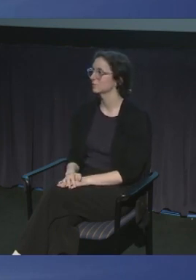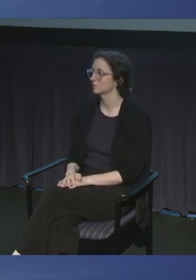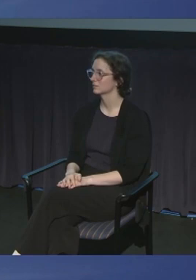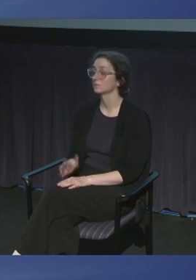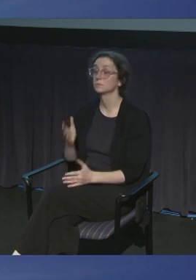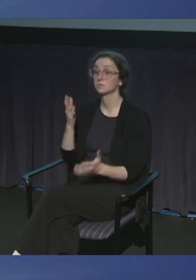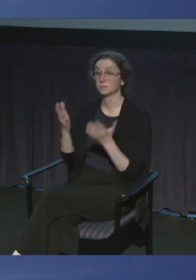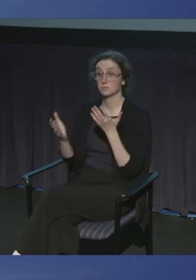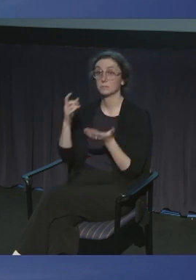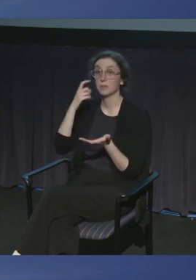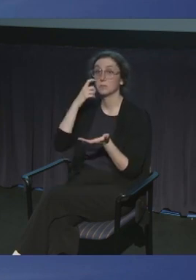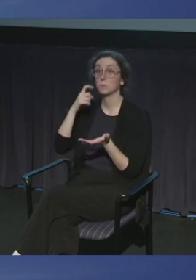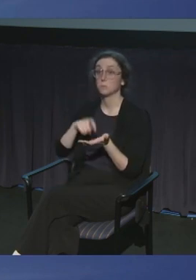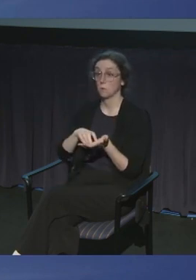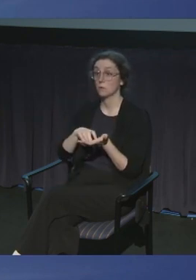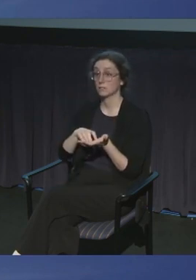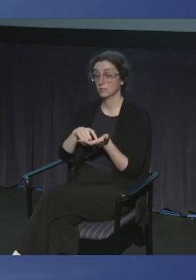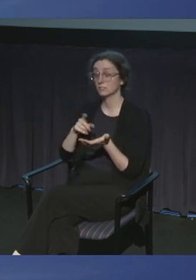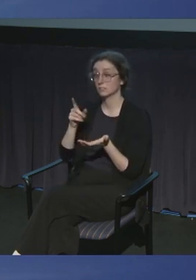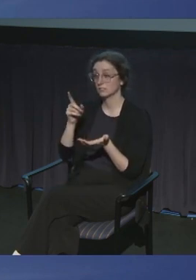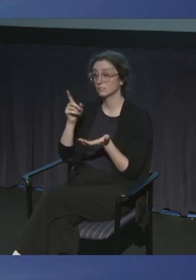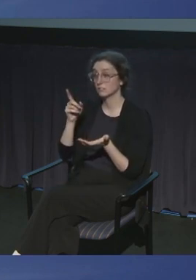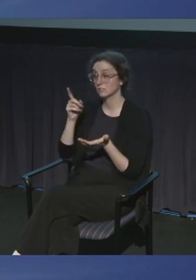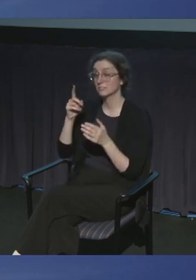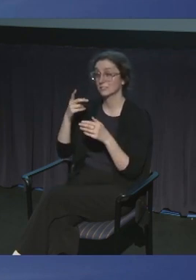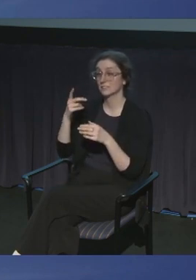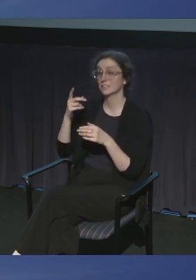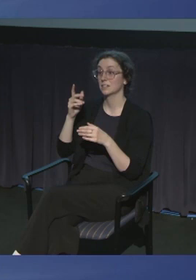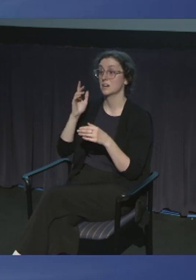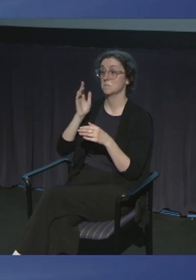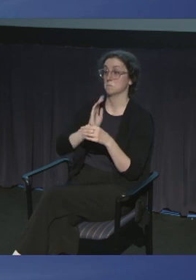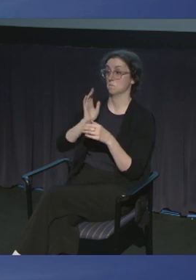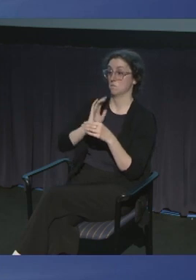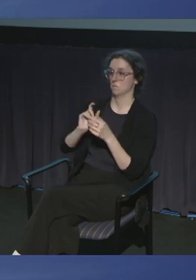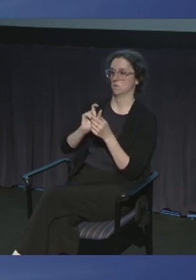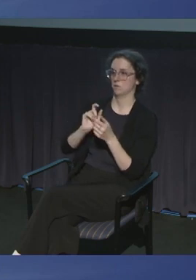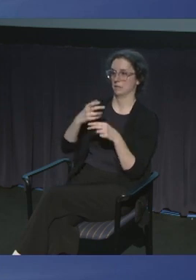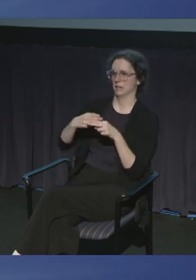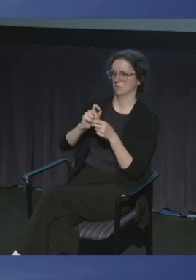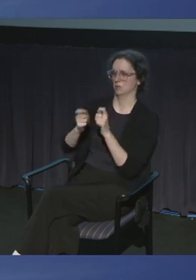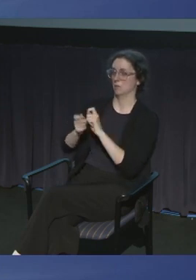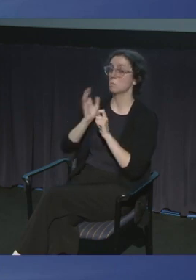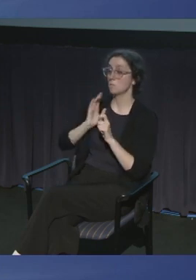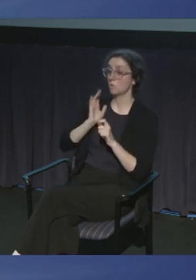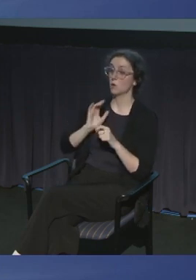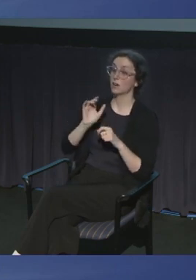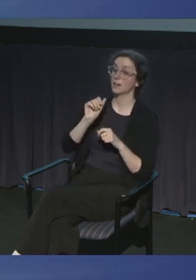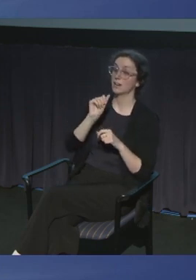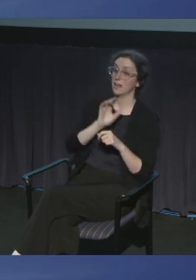THAT IT IS NO LONGER ASIAN-AMERICAN, NATIVE HAWAIIAN, PACIFIC ISLANDER